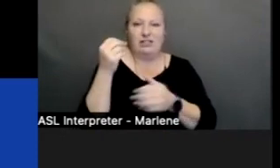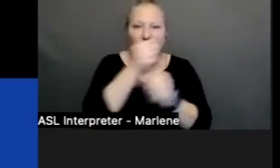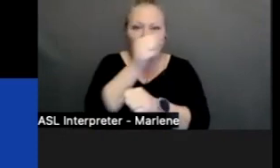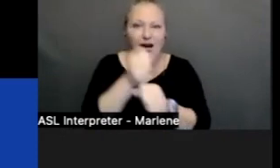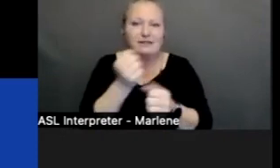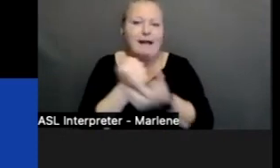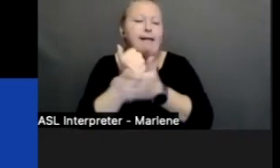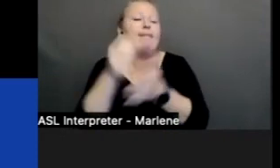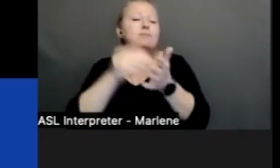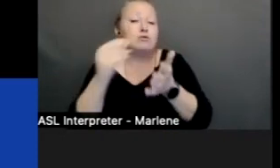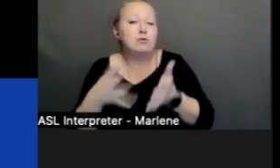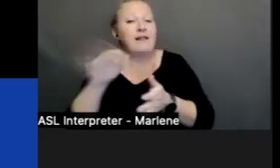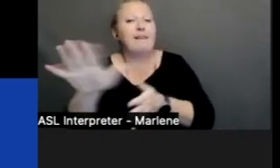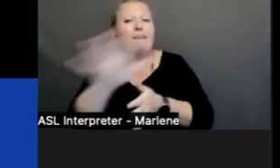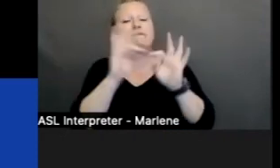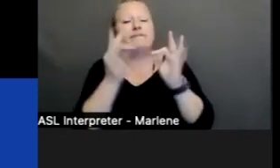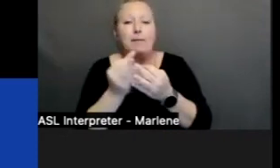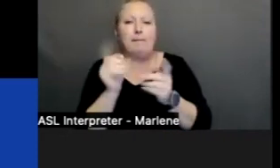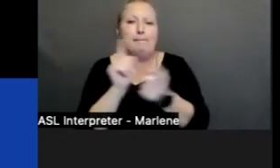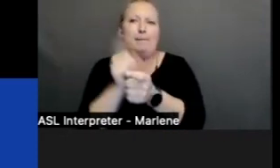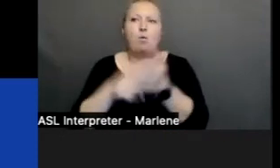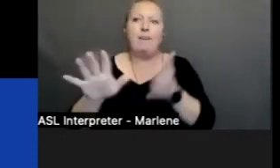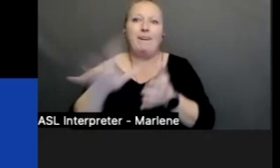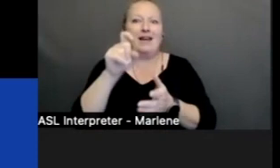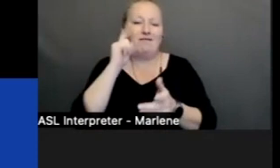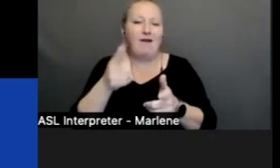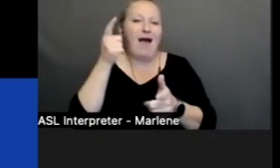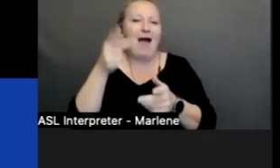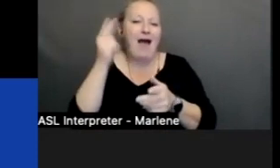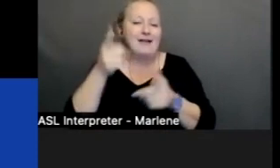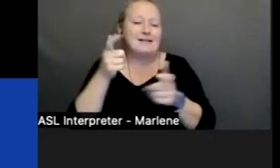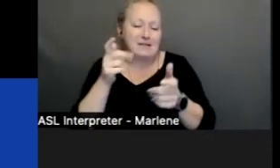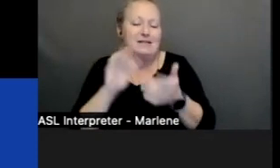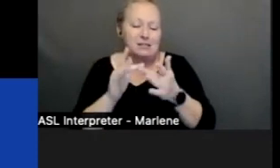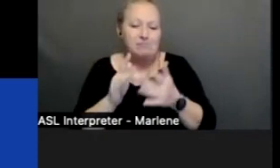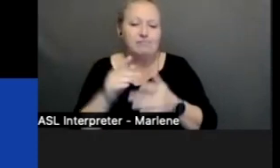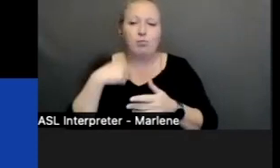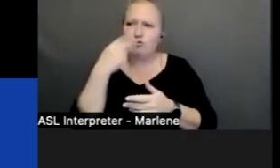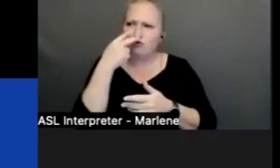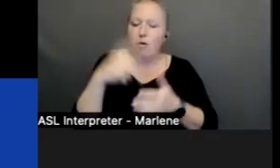students and families meet their broadband needs. We saw some, you know, programs that came out of